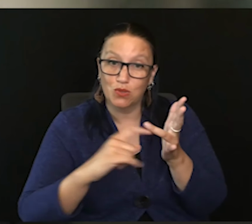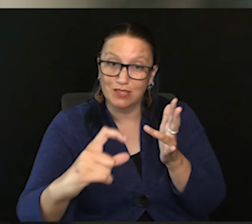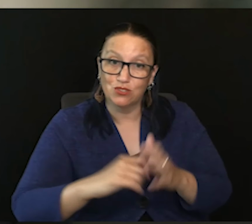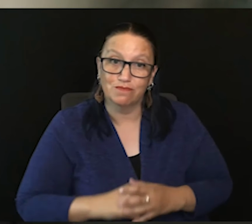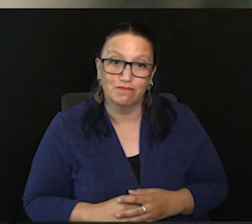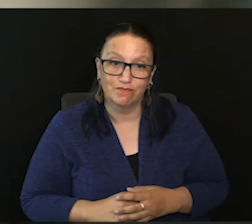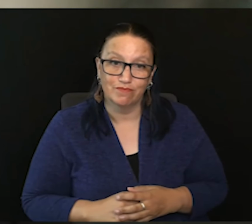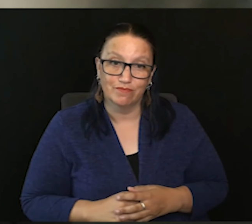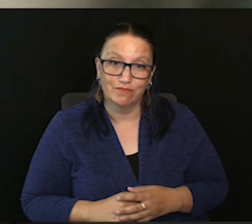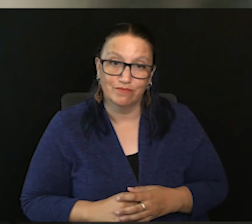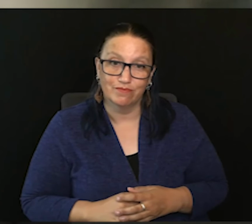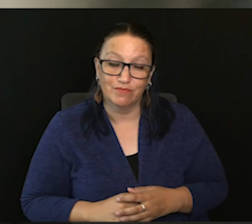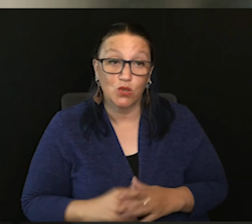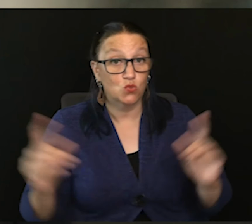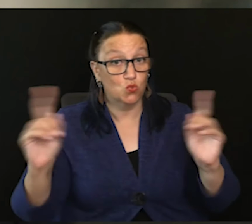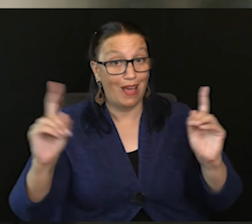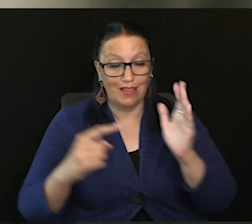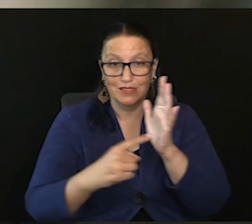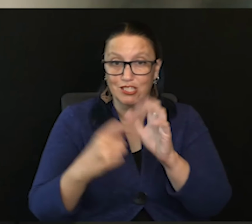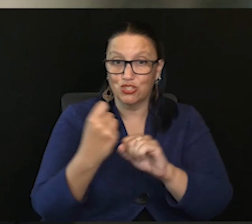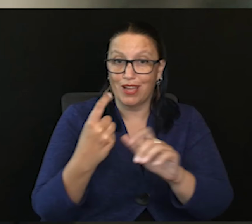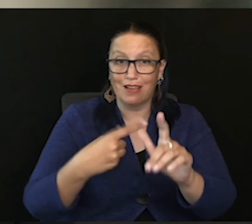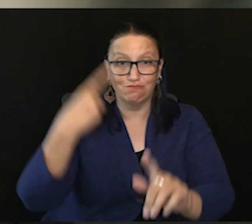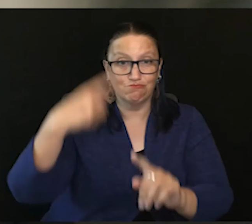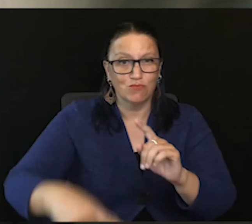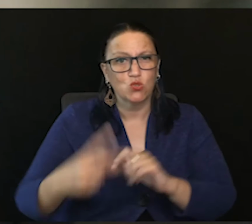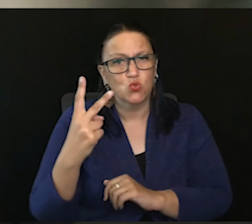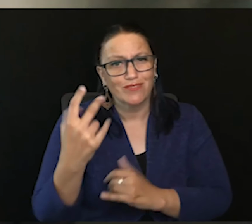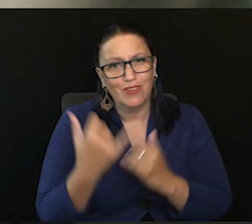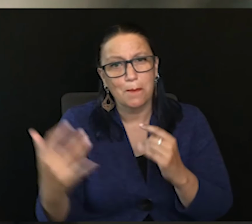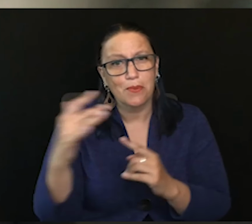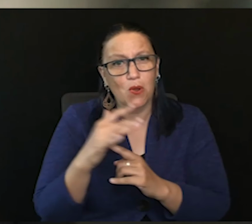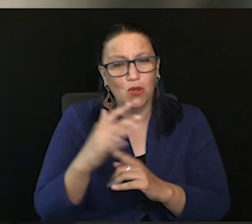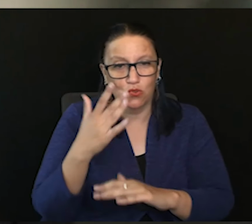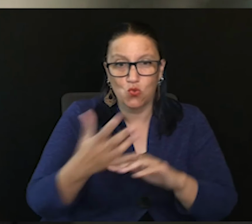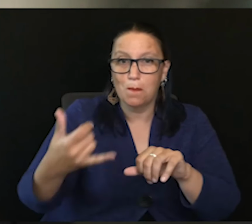has authorised two important new treatments